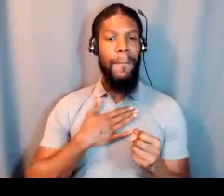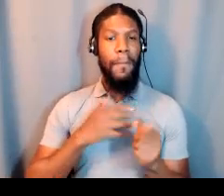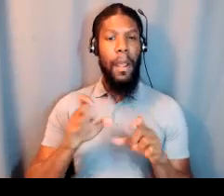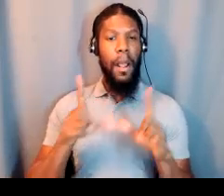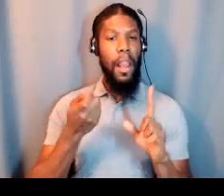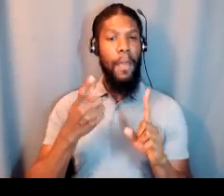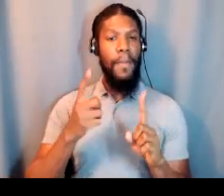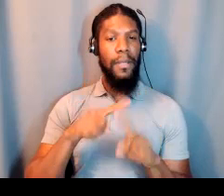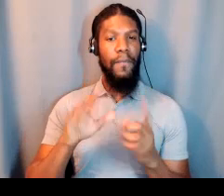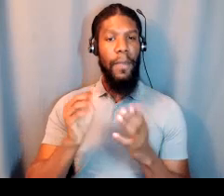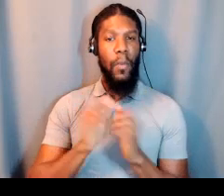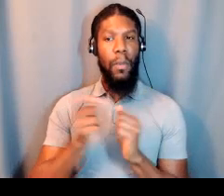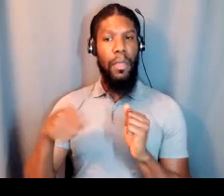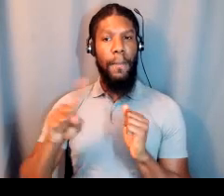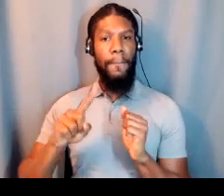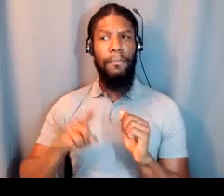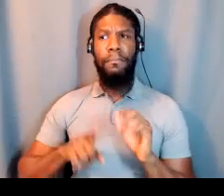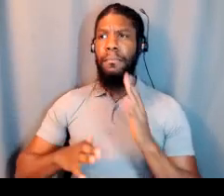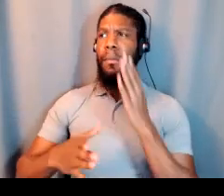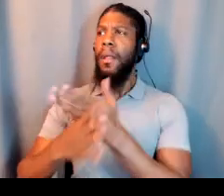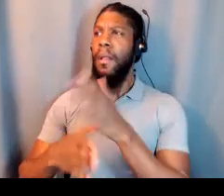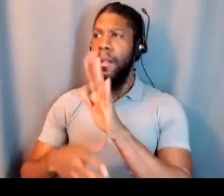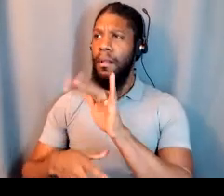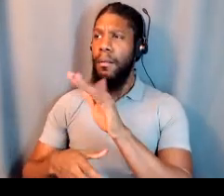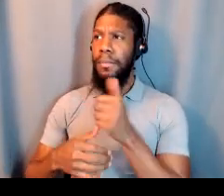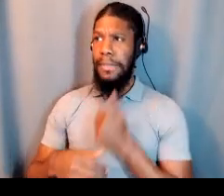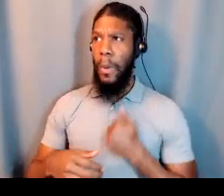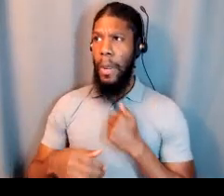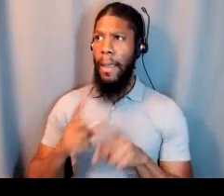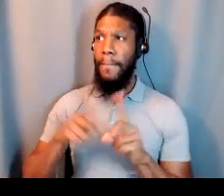The lists were developed through-- [Jenelle, facilitator]: Eric, sorry. Sorry to interrupt you. The interpreters asked